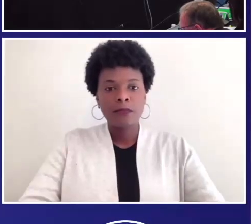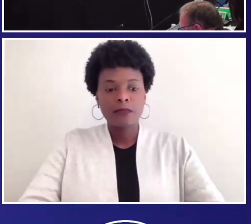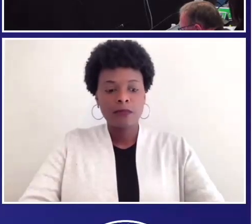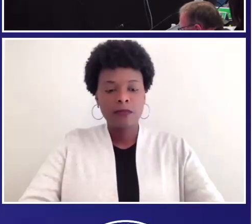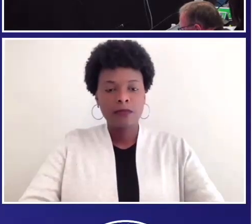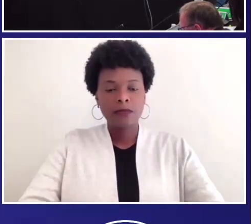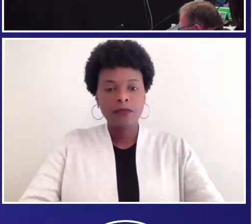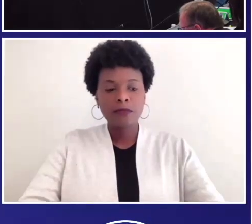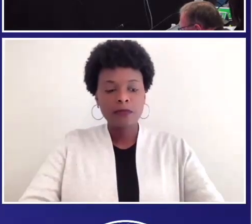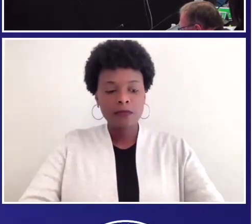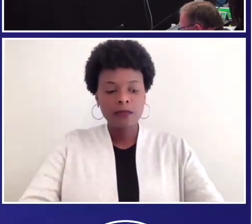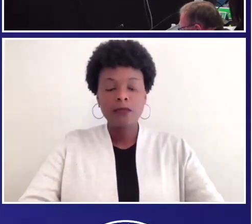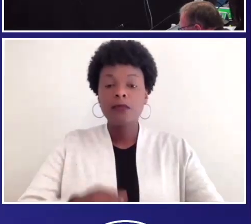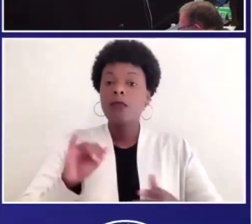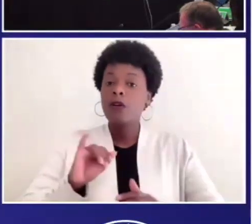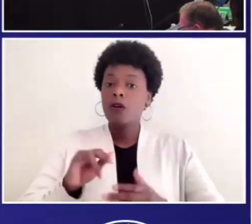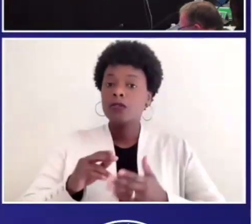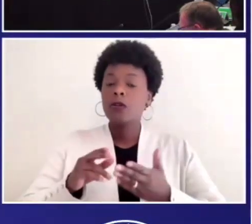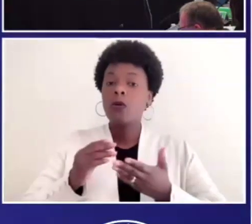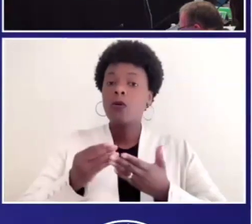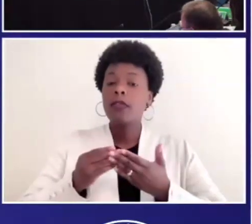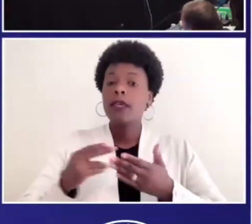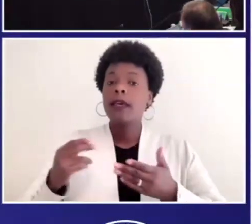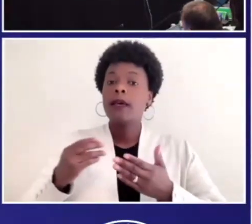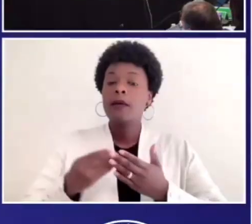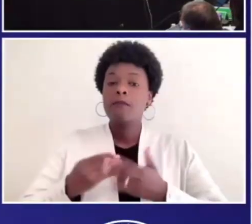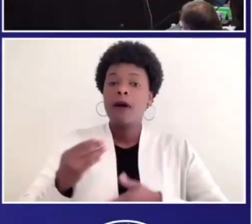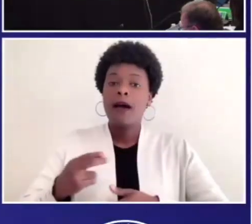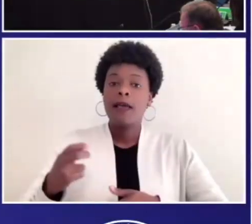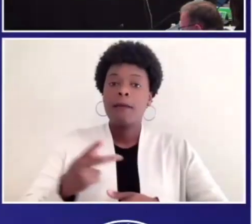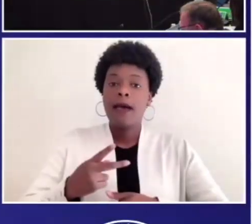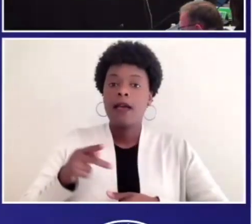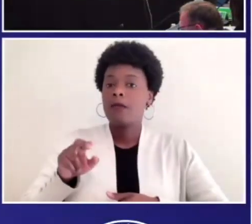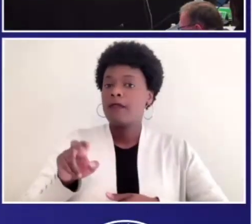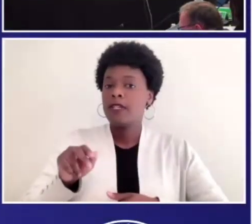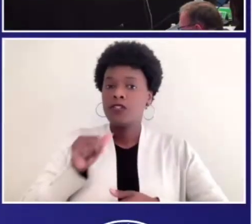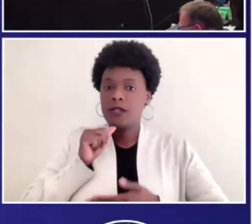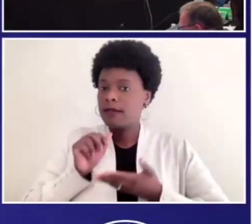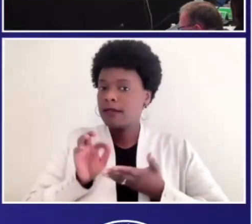other day. The buyback provision equally will not count because those --